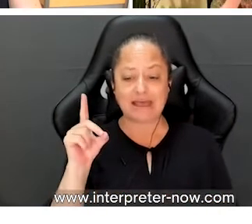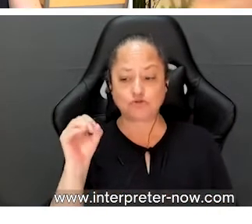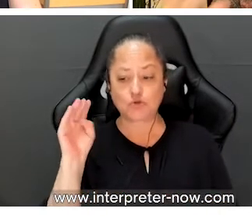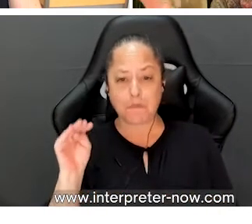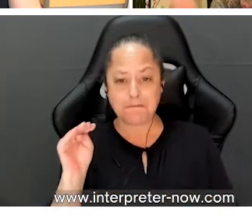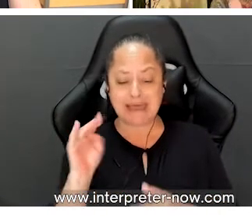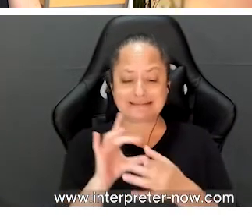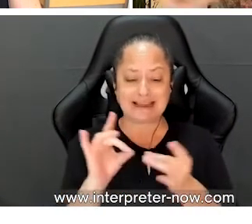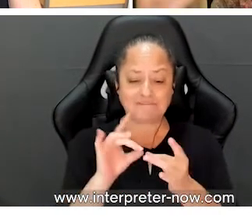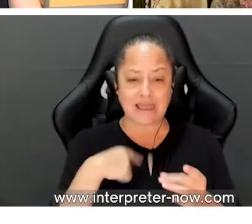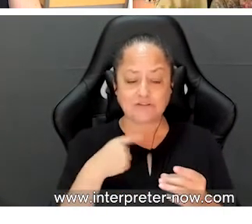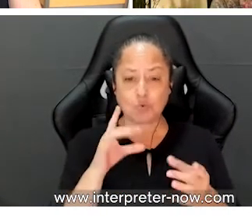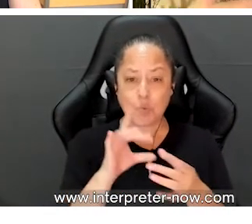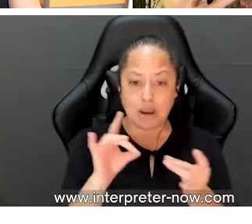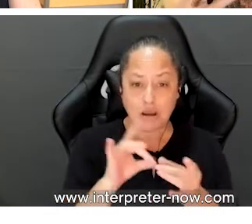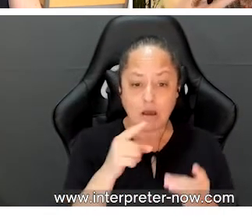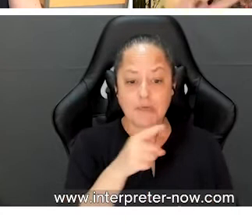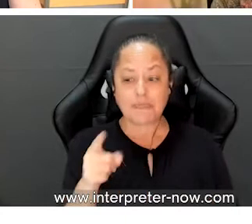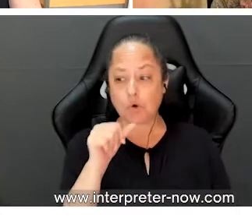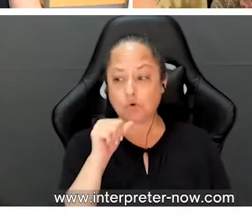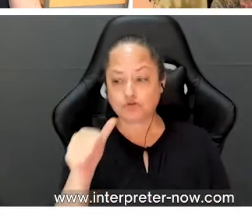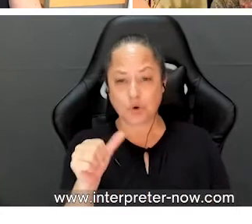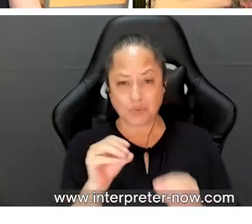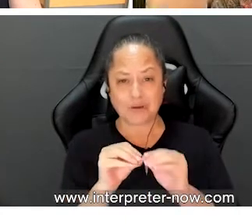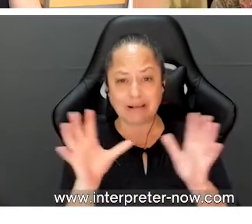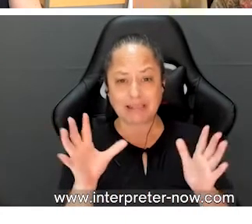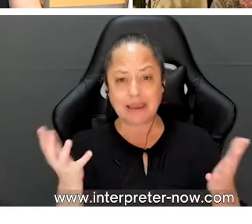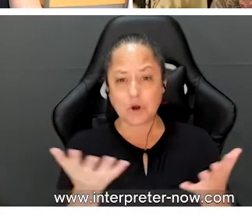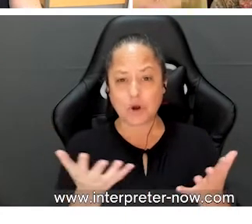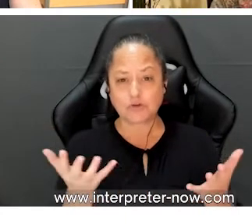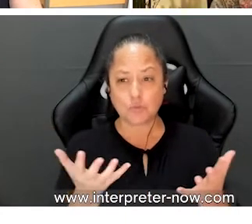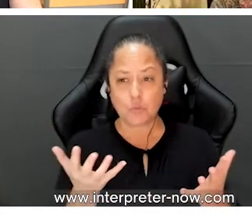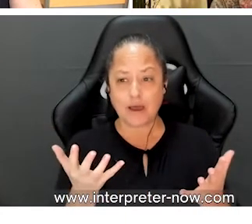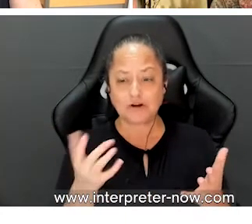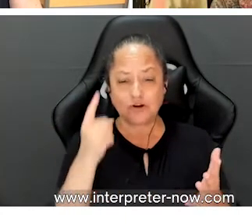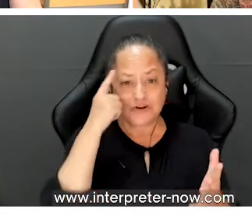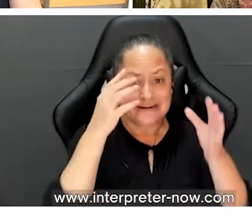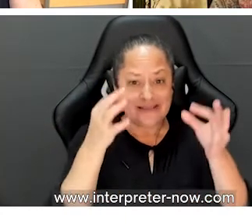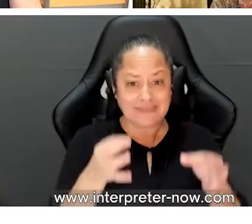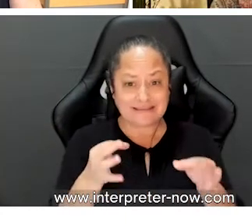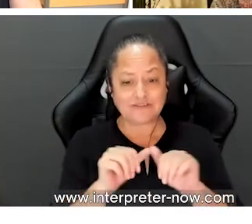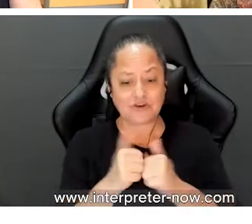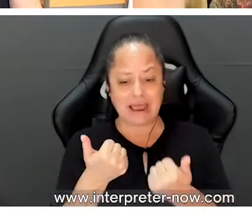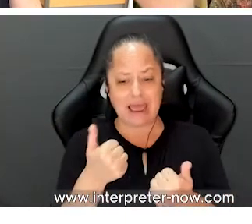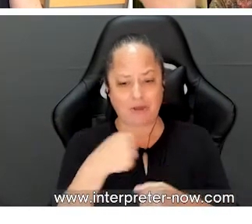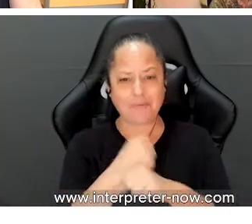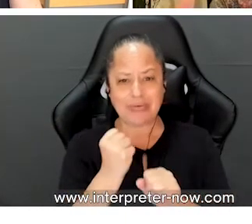on, and these are the ones that we don't. It's very clear about what are the decisions of how that's being made.